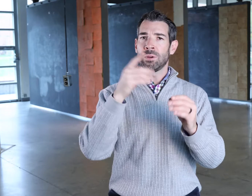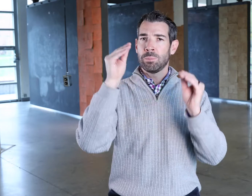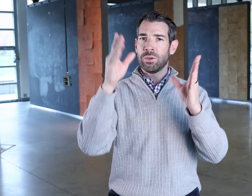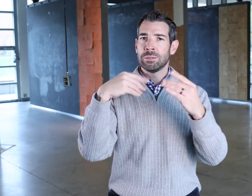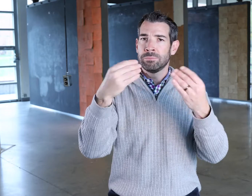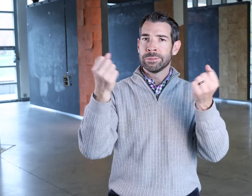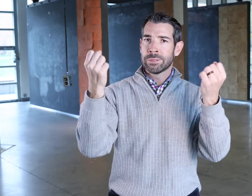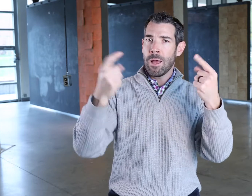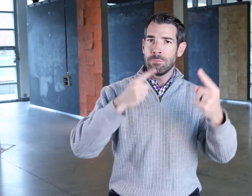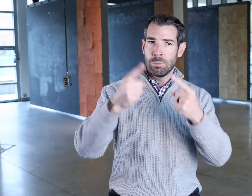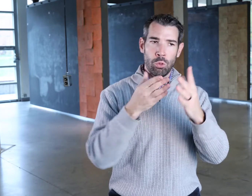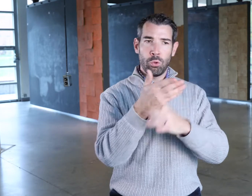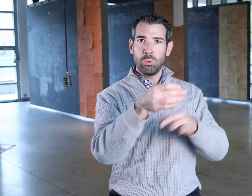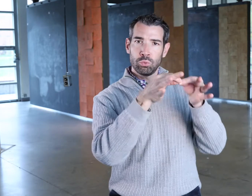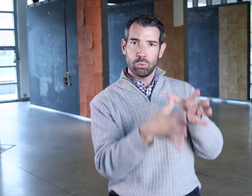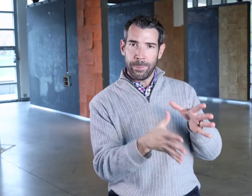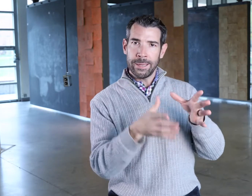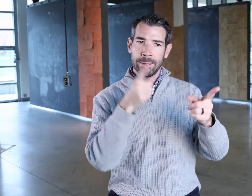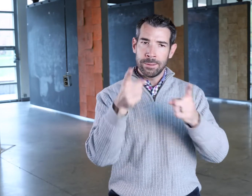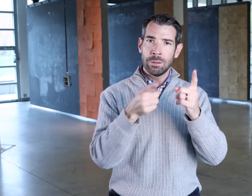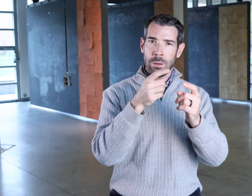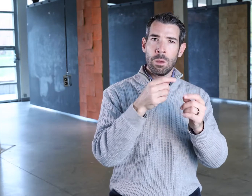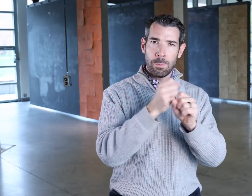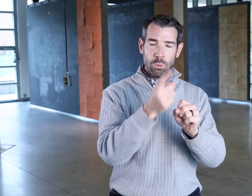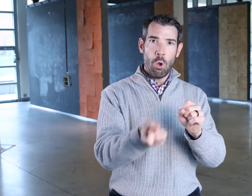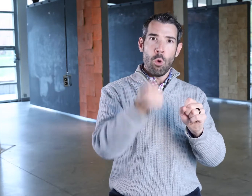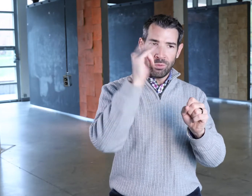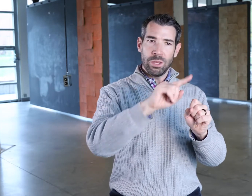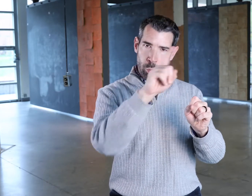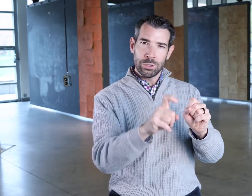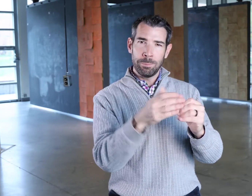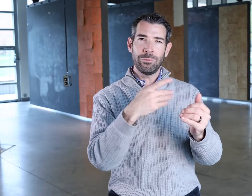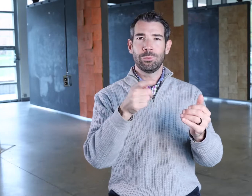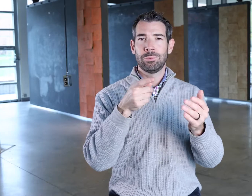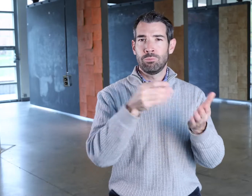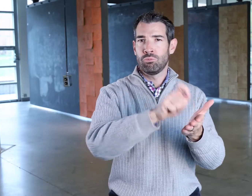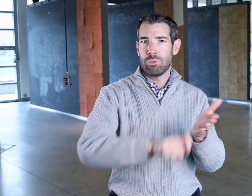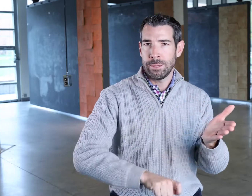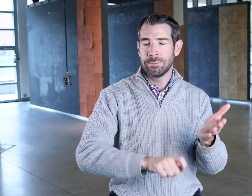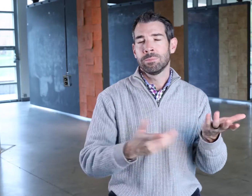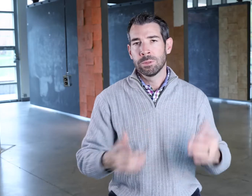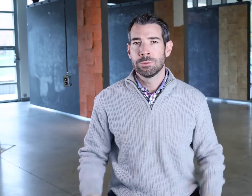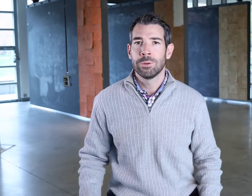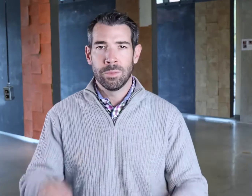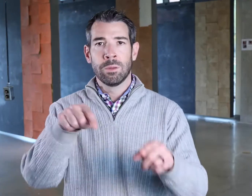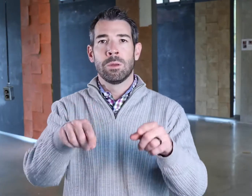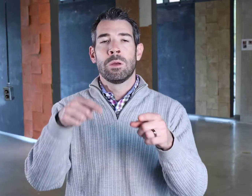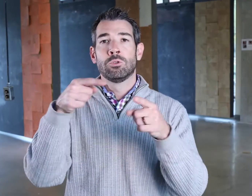you can ask your professor to explain through an interpreter to make sure you understand the question before writing down an answer.